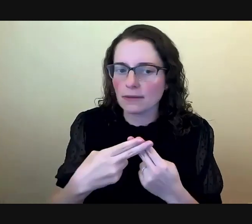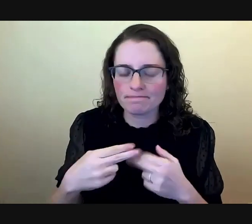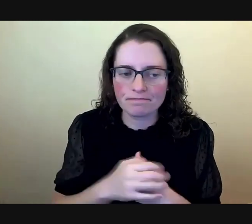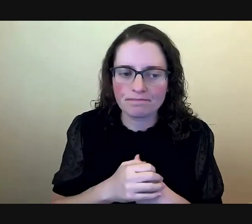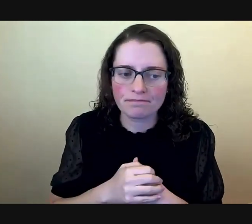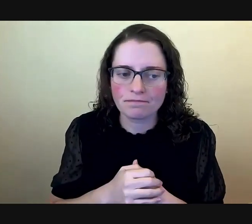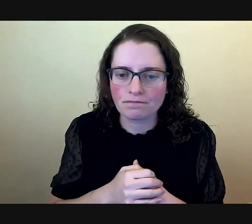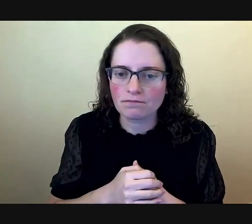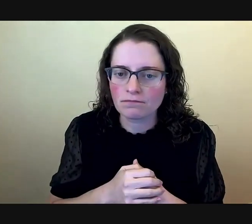Next slide.